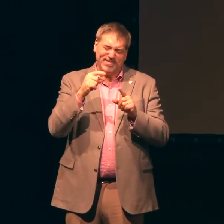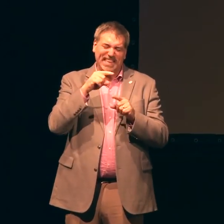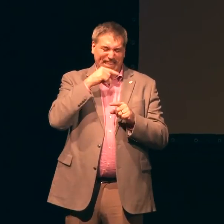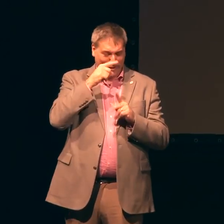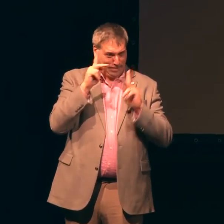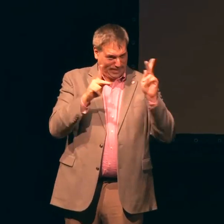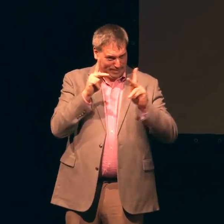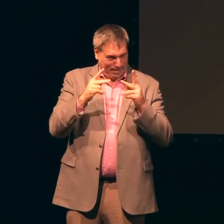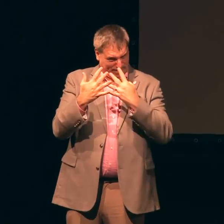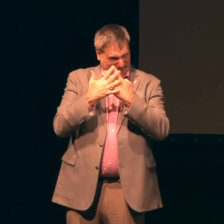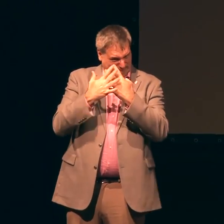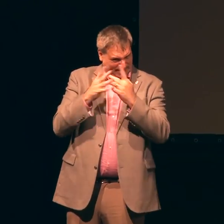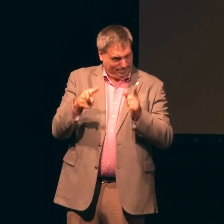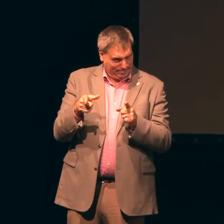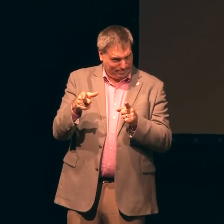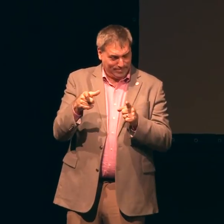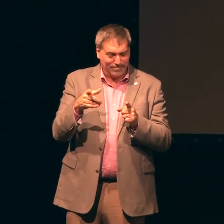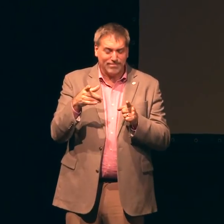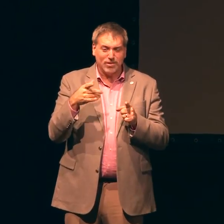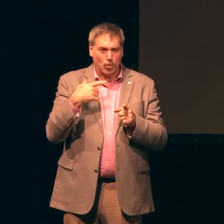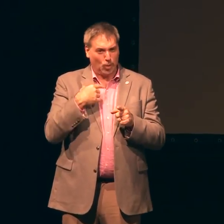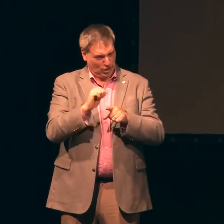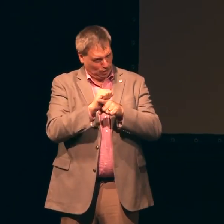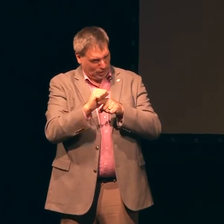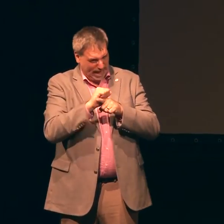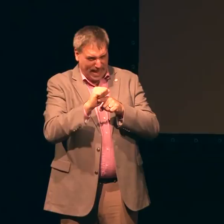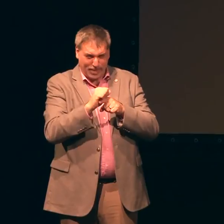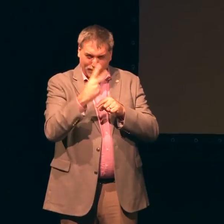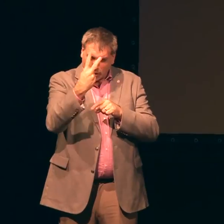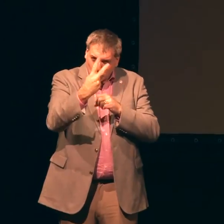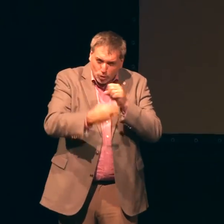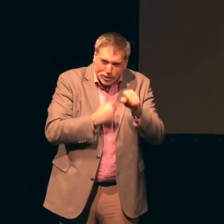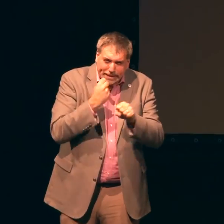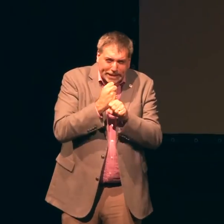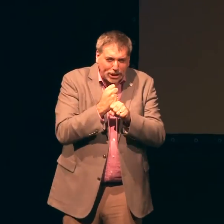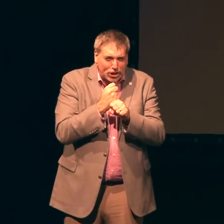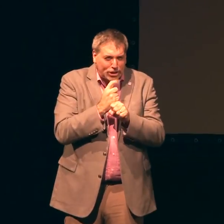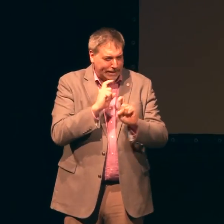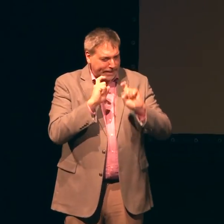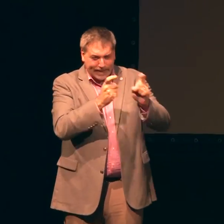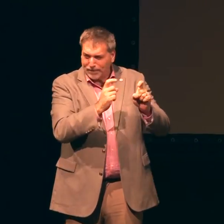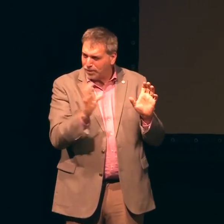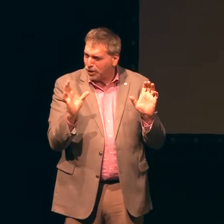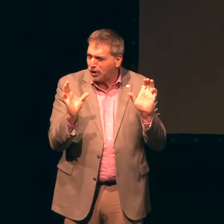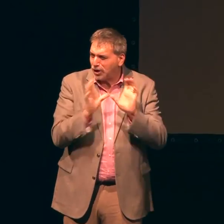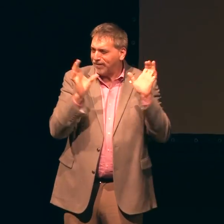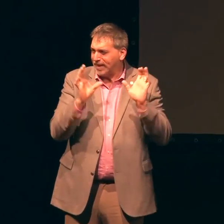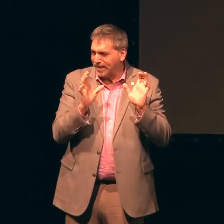maybe 16 hearing people within the prison that they thought they could train for two years, give